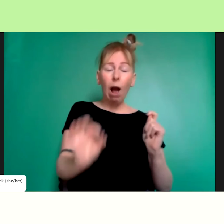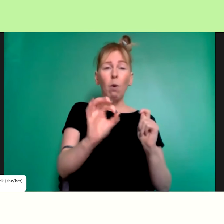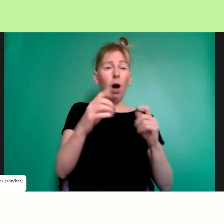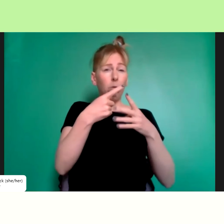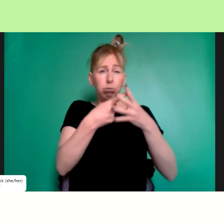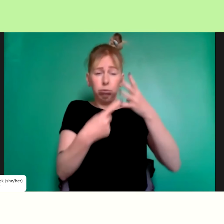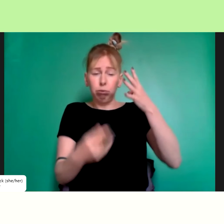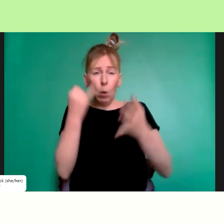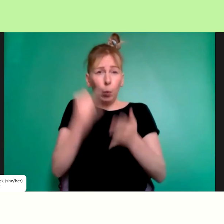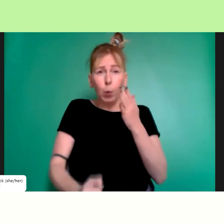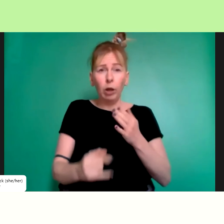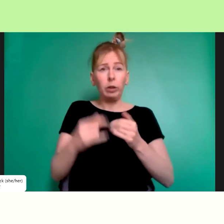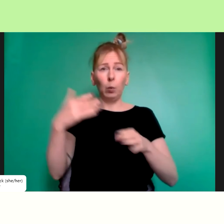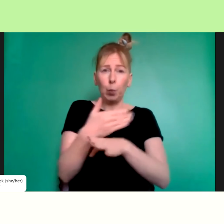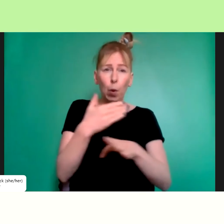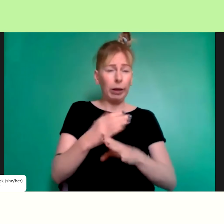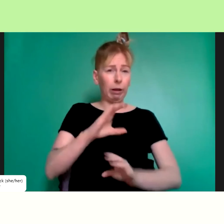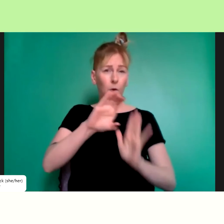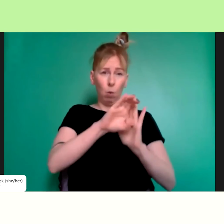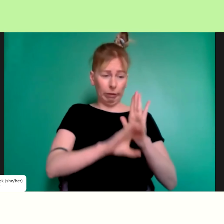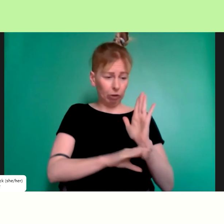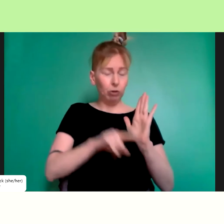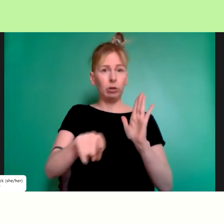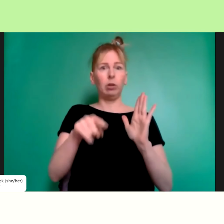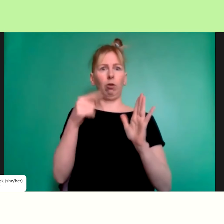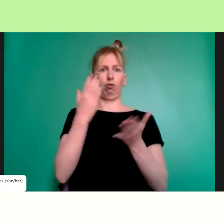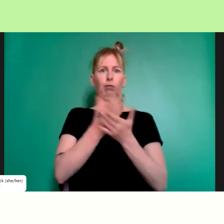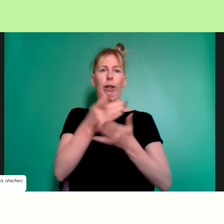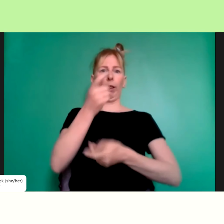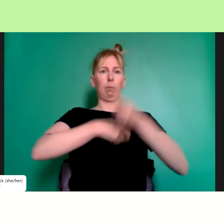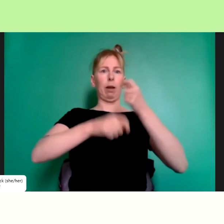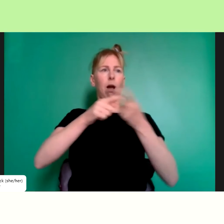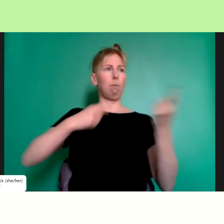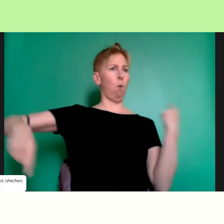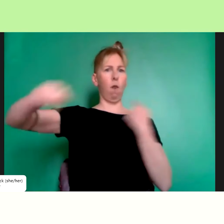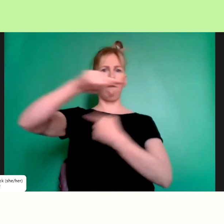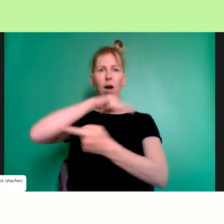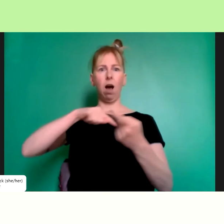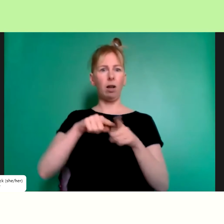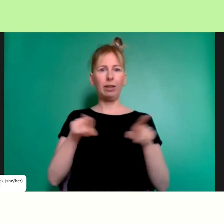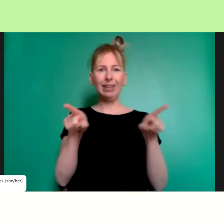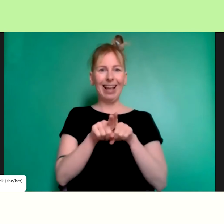Now as social provisions reduced, a kind of pressure for the arts